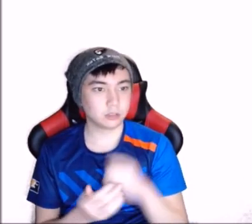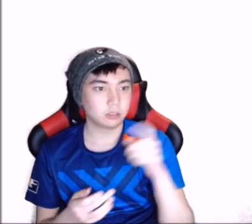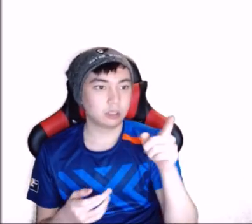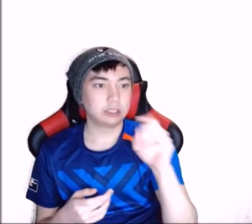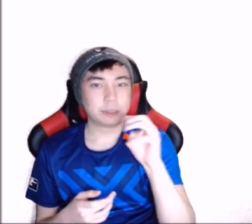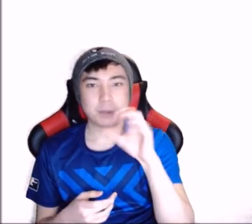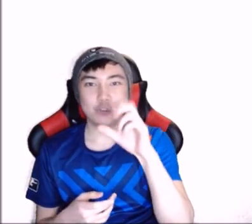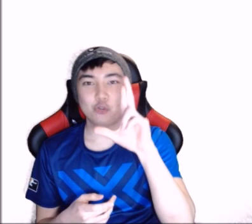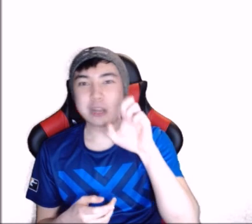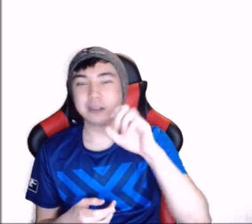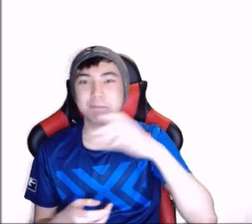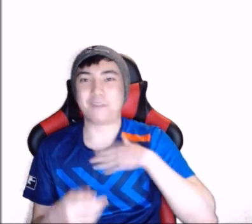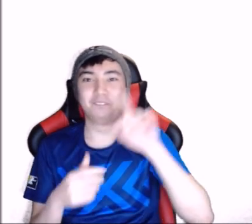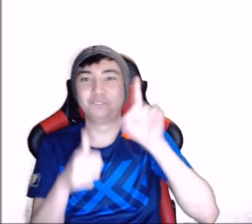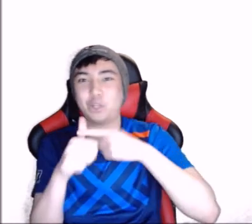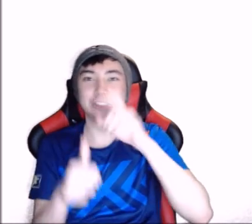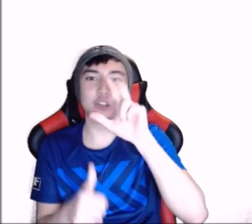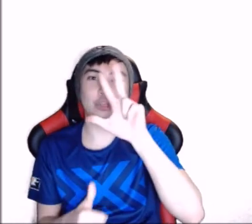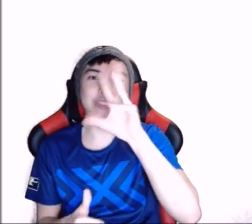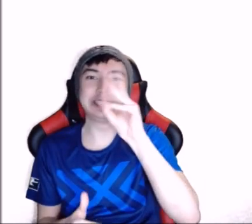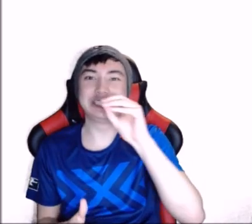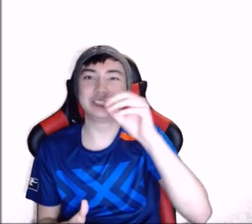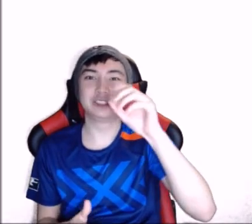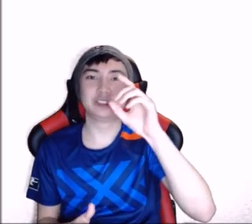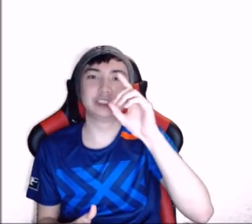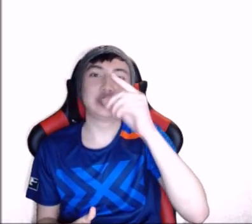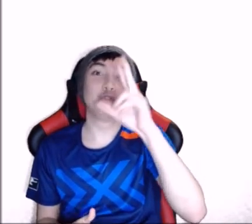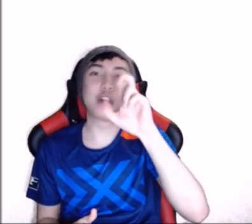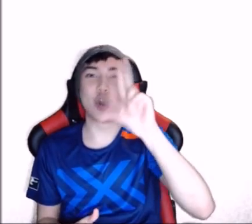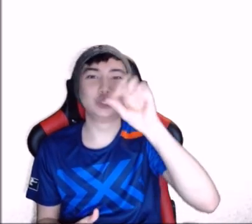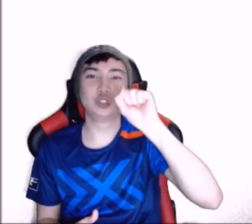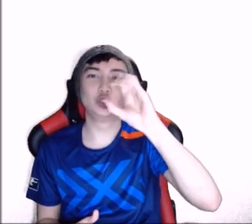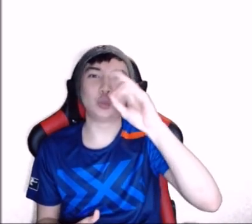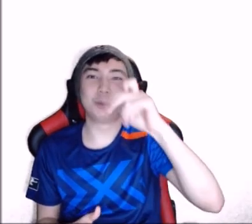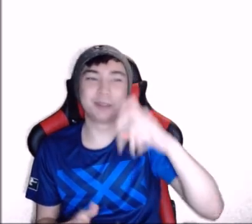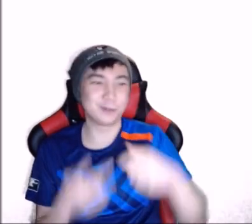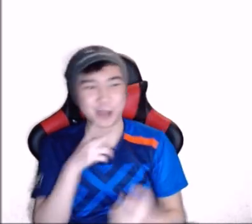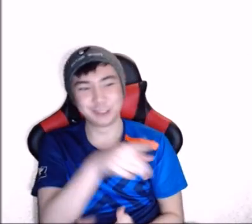This is my first 360 no scope for McCree